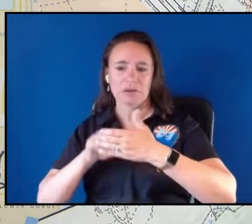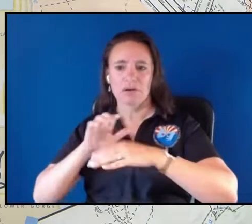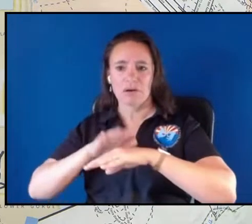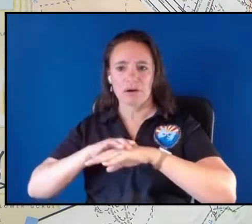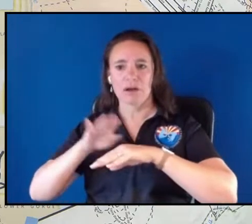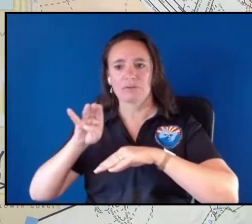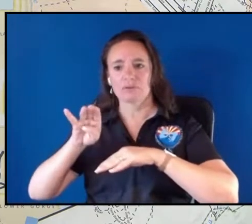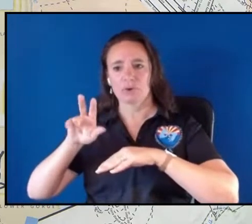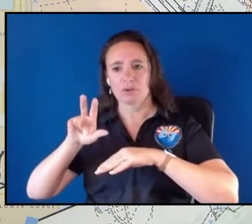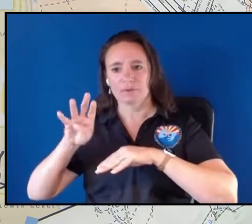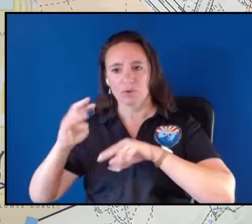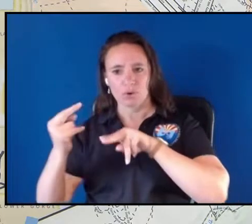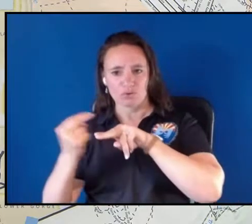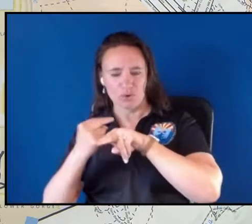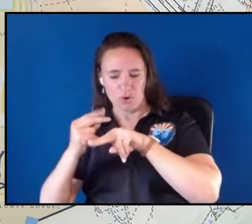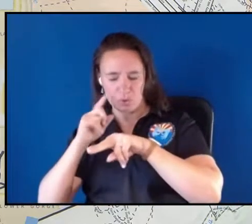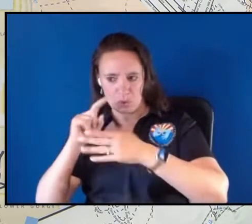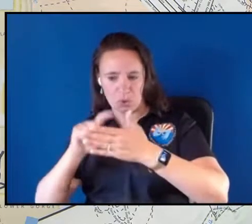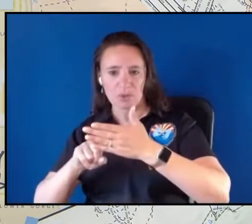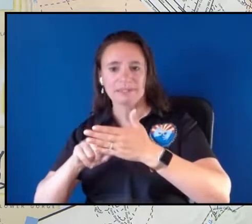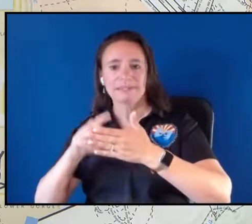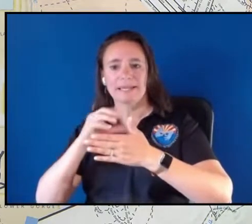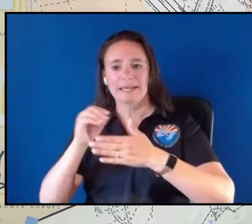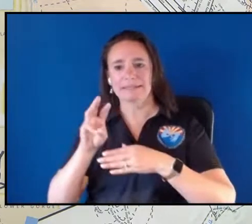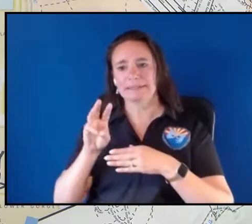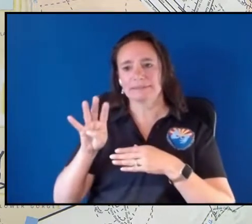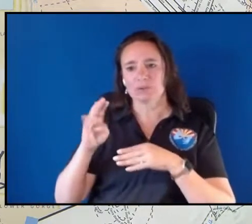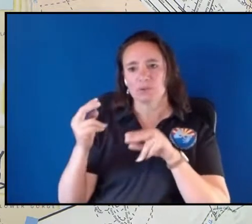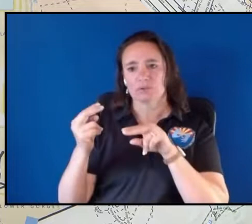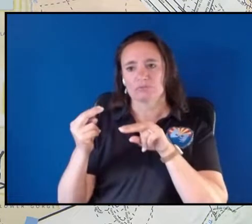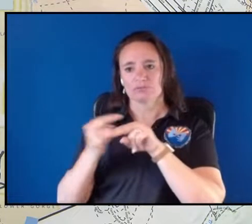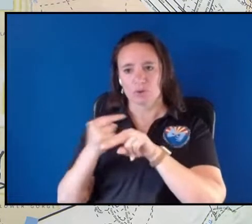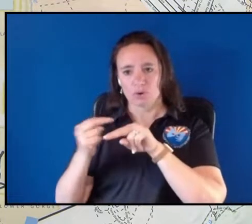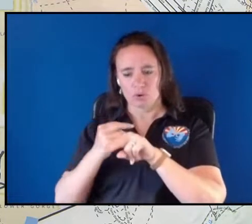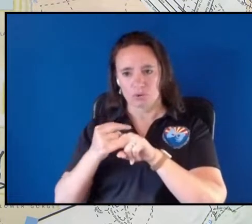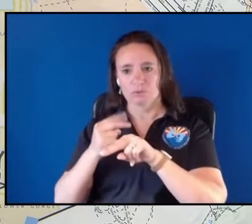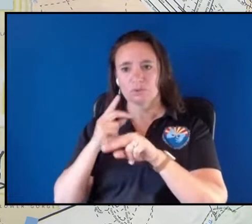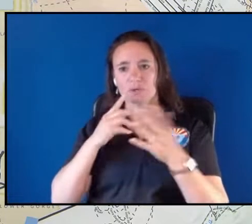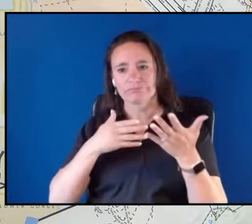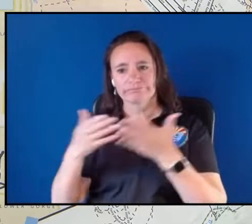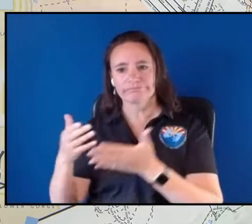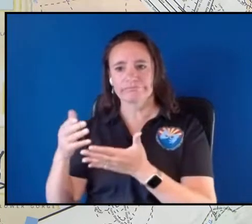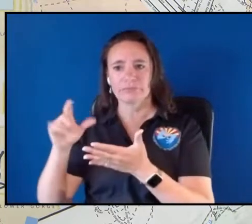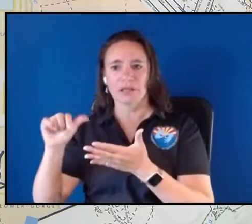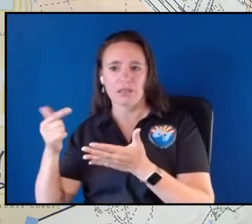the 64 road where they're taking those logs. So just a heads up with that. There are going to be some traffic